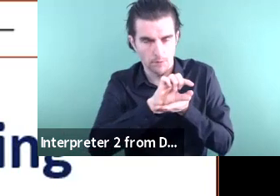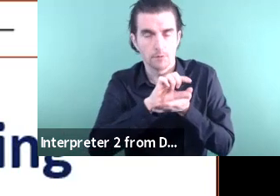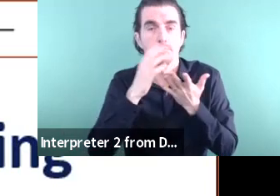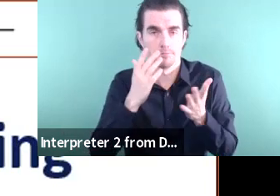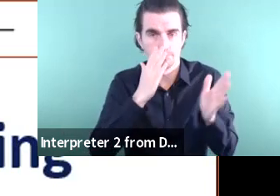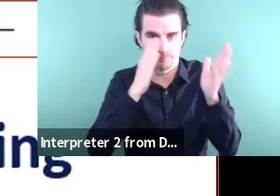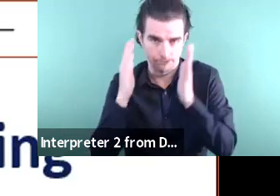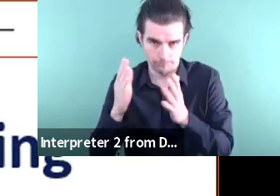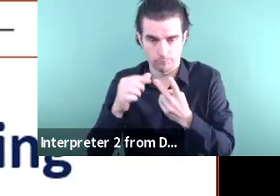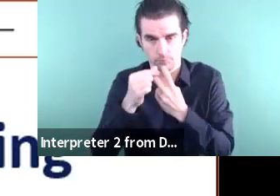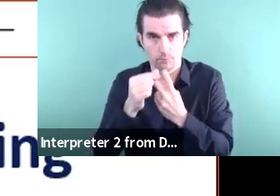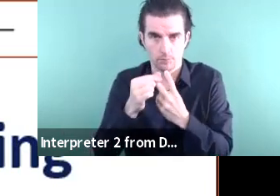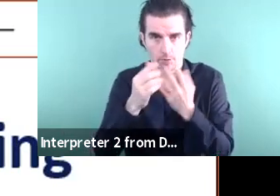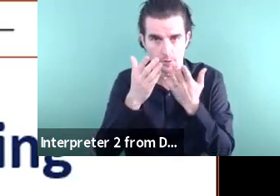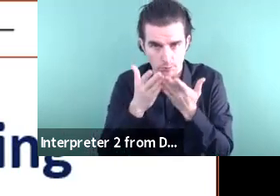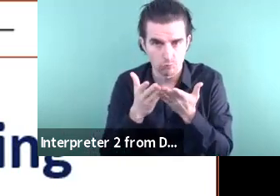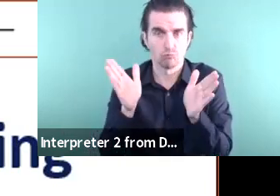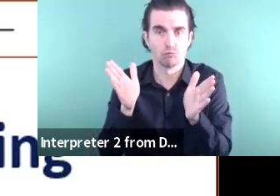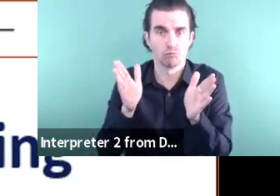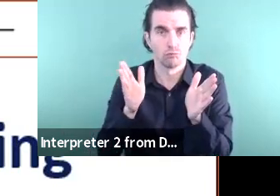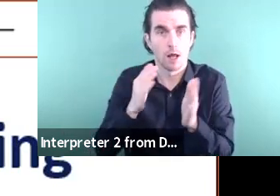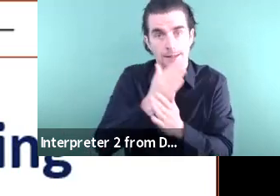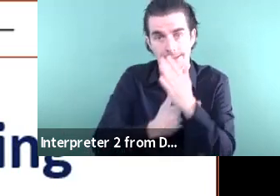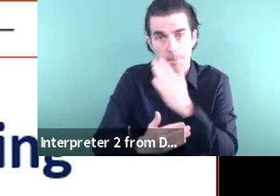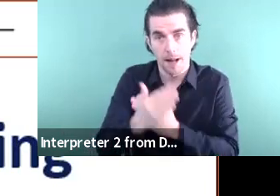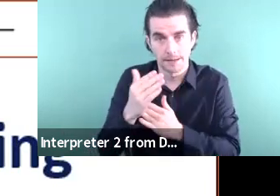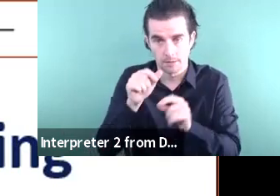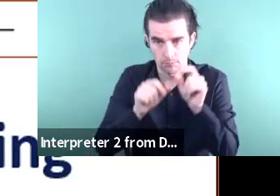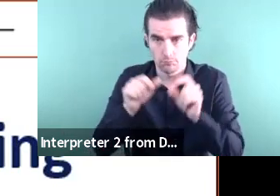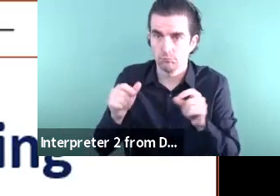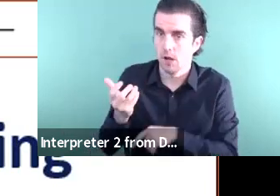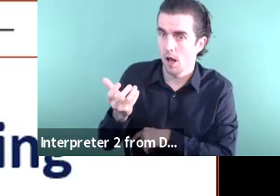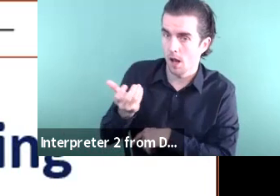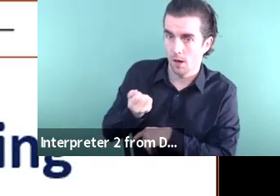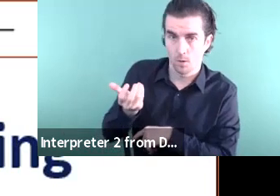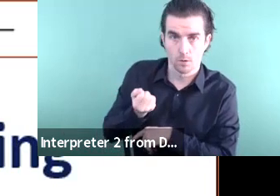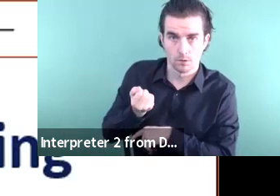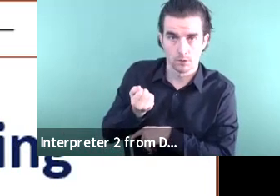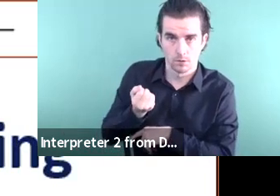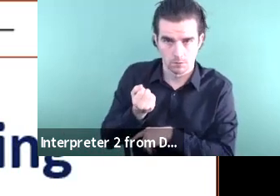The fundamental assumption is that income is a mean to achieve certain